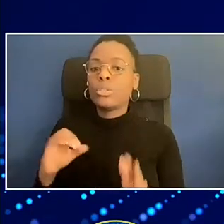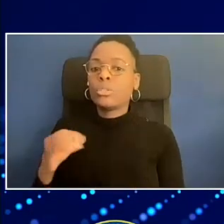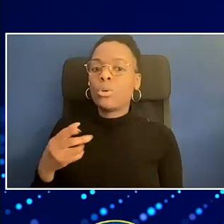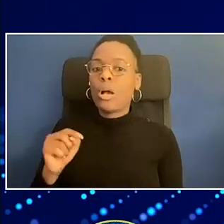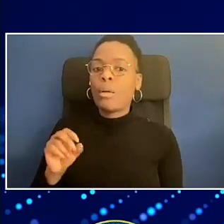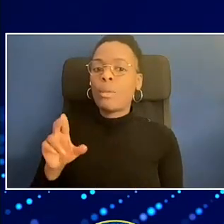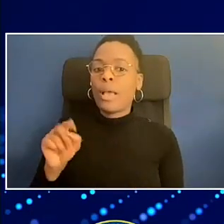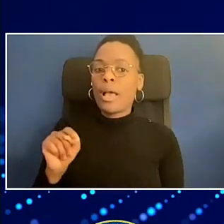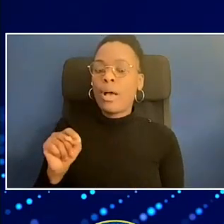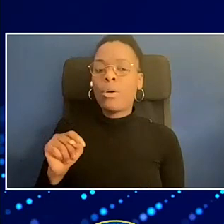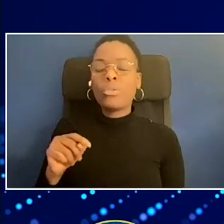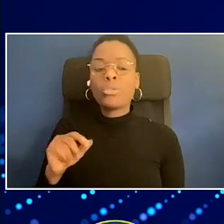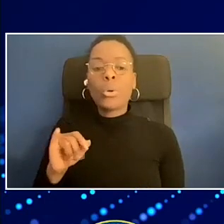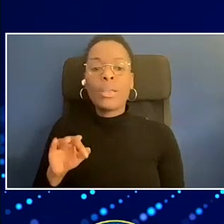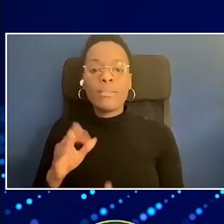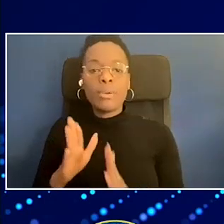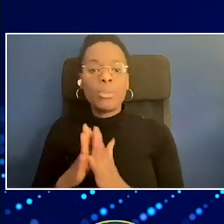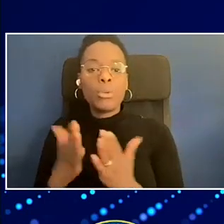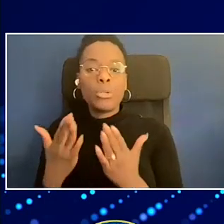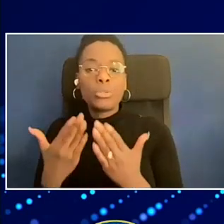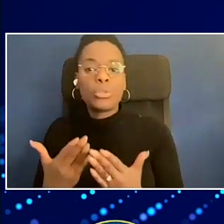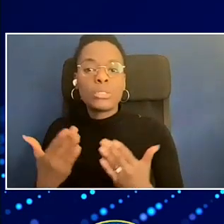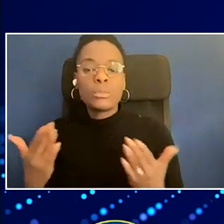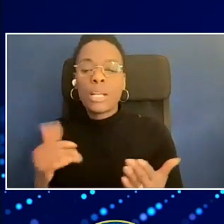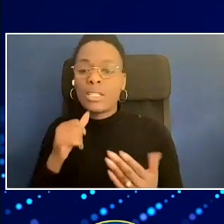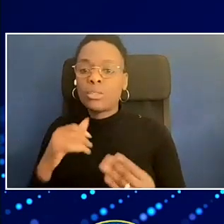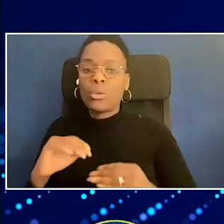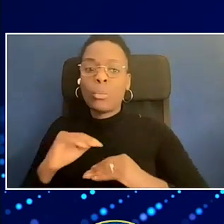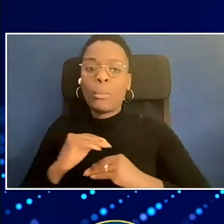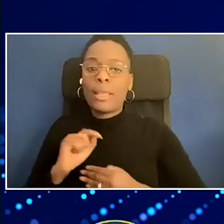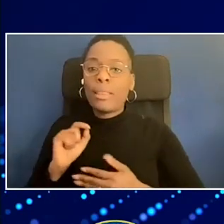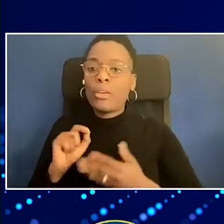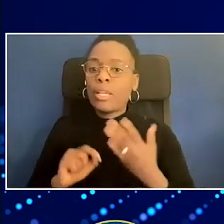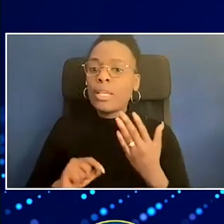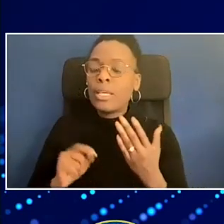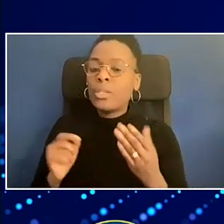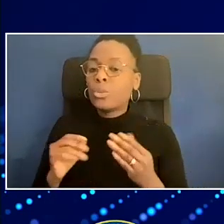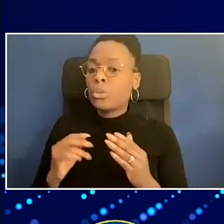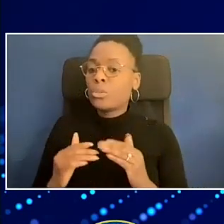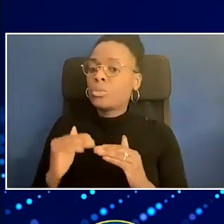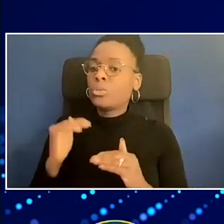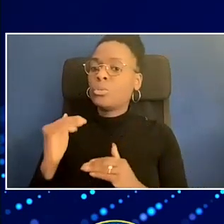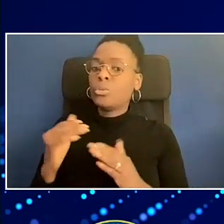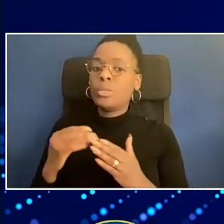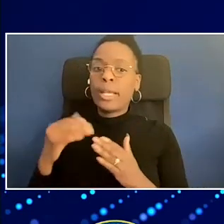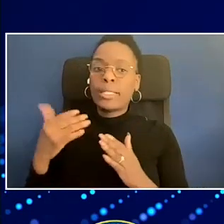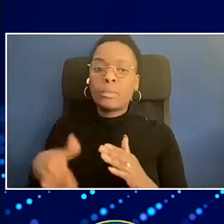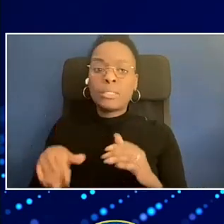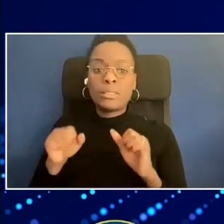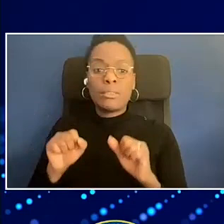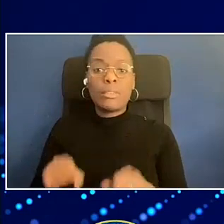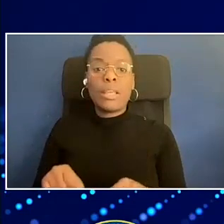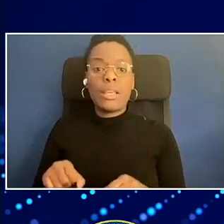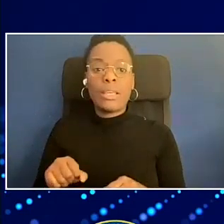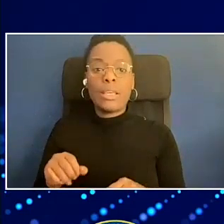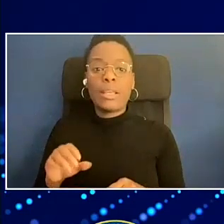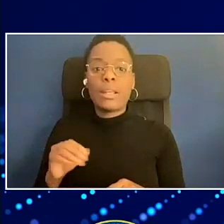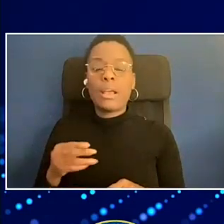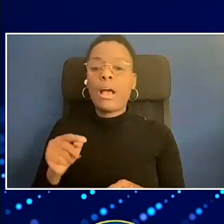whatever it may be are not meeting their needs or were too expensive, they can still opt out even after they've had the chance to utilize the material or review